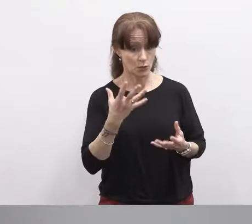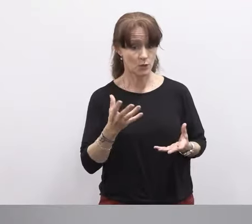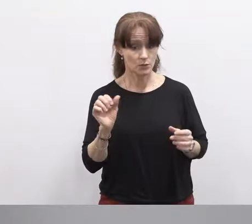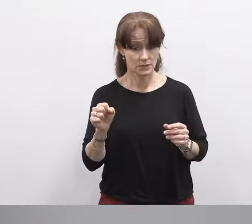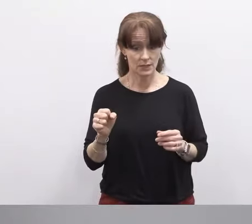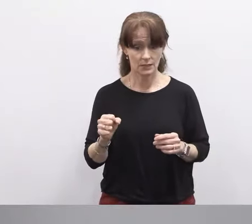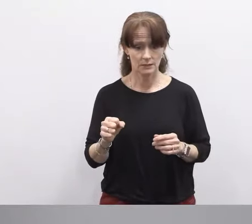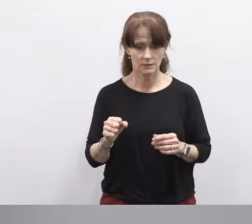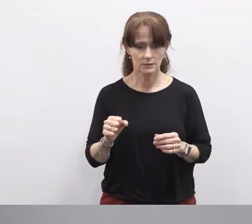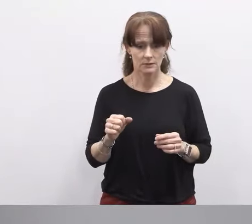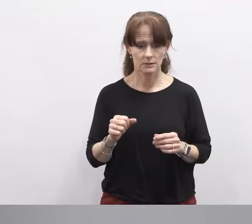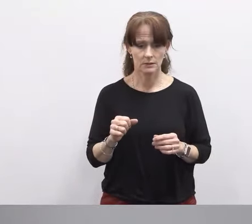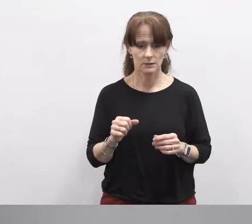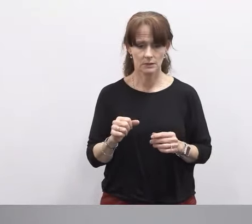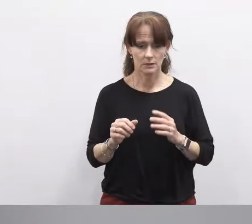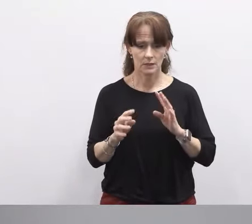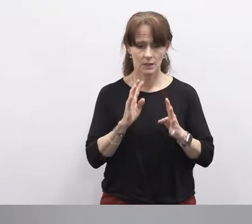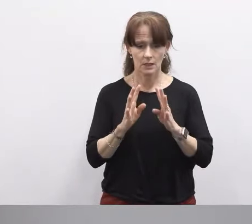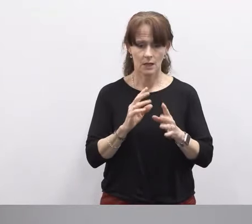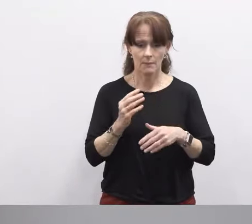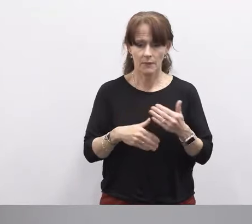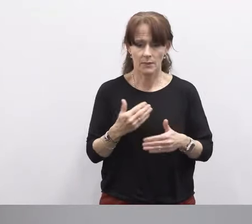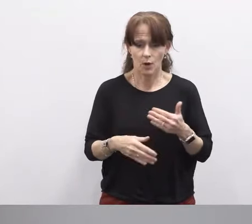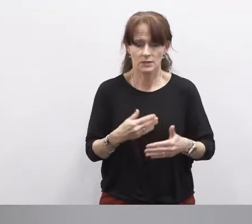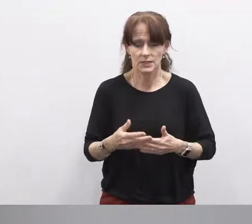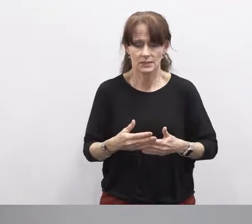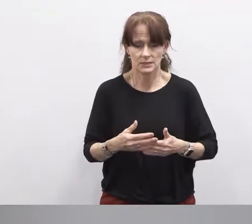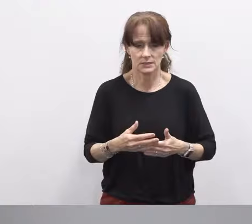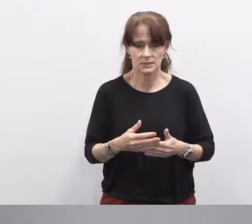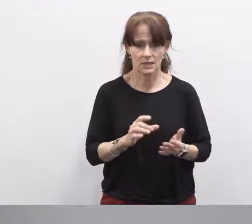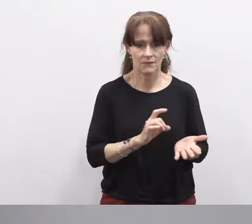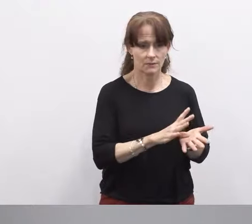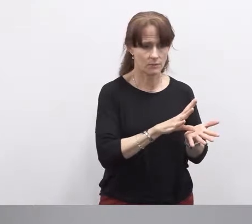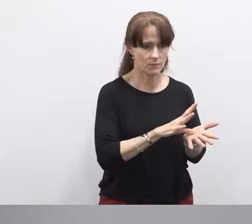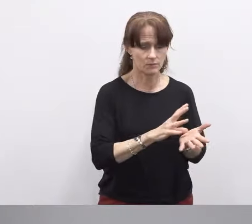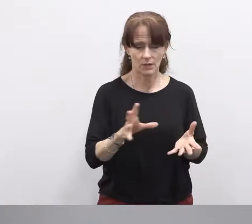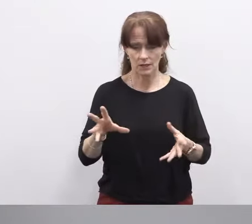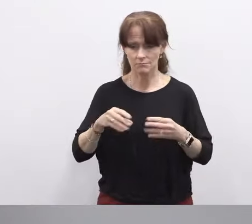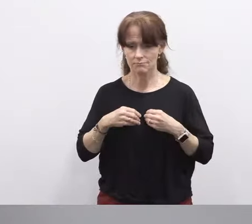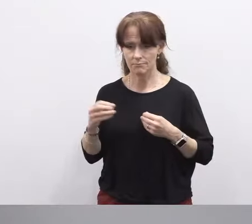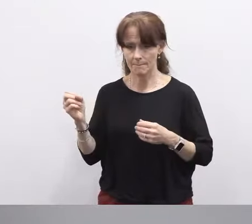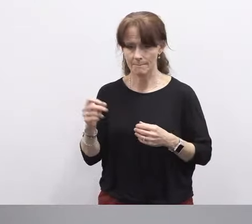Can you speak a little bit about our process of expulsion and readmission? Sure.